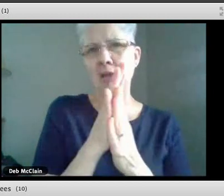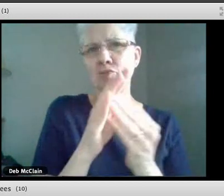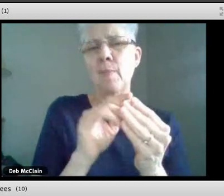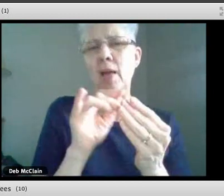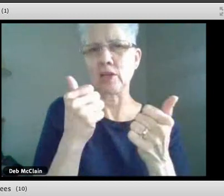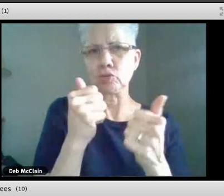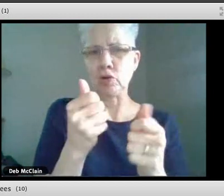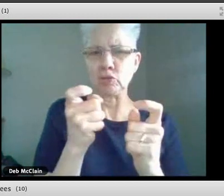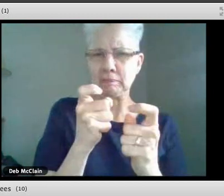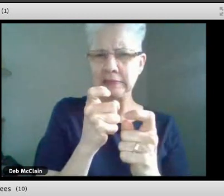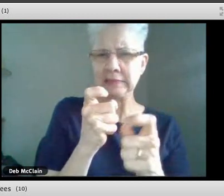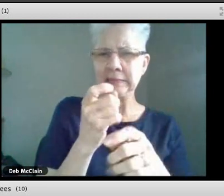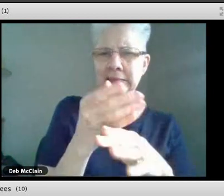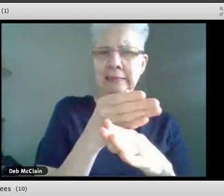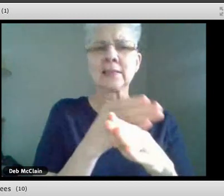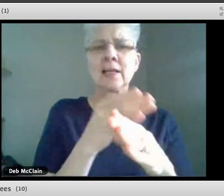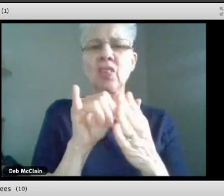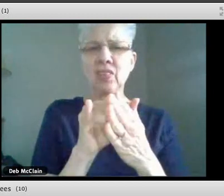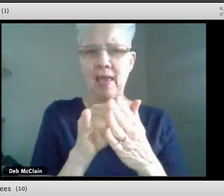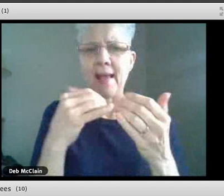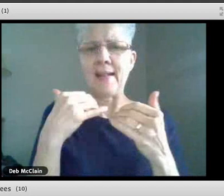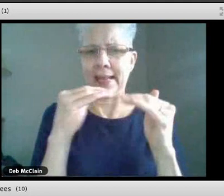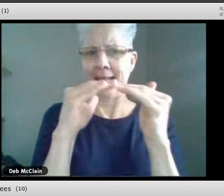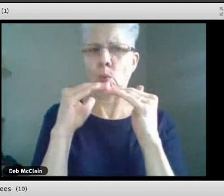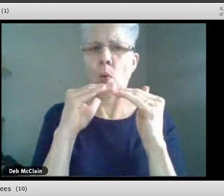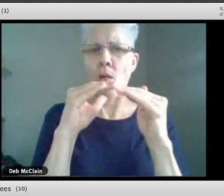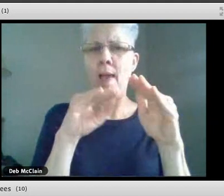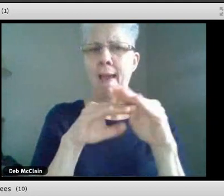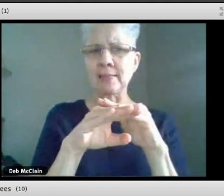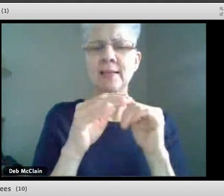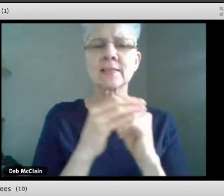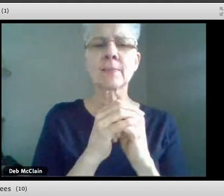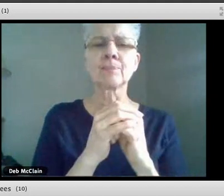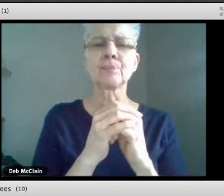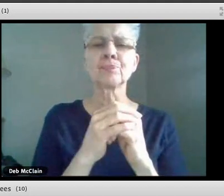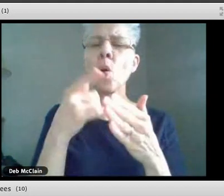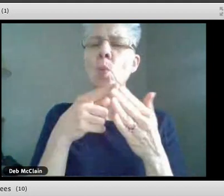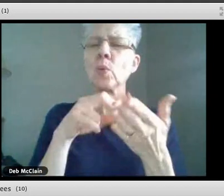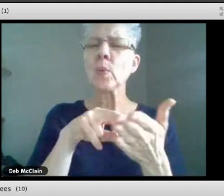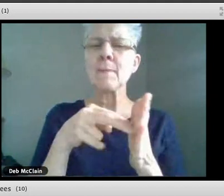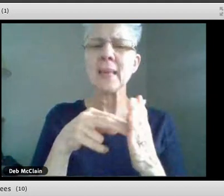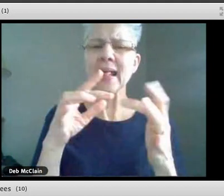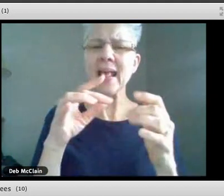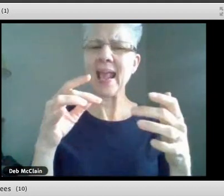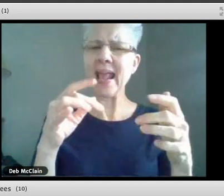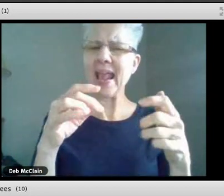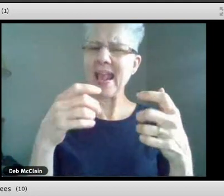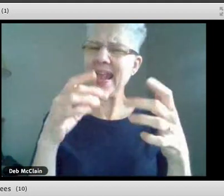and we're trying to make sure everybody has that equal access. What do we mean by electronic accessibility?